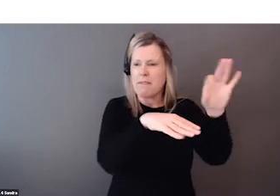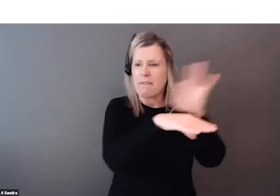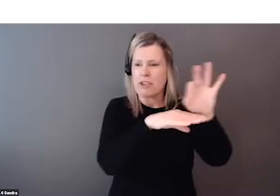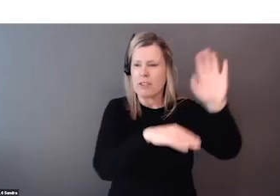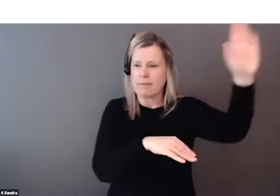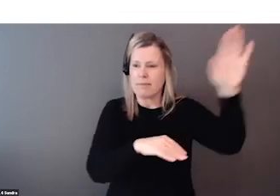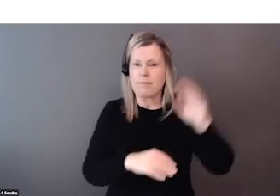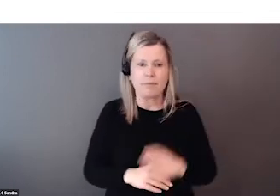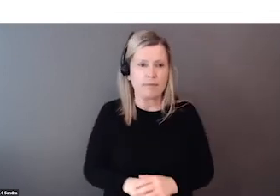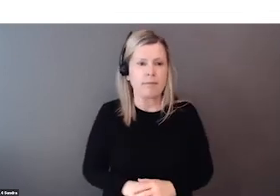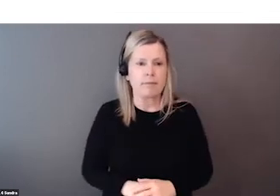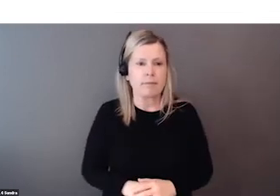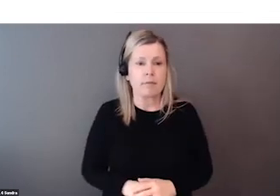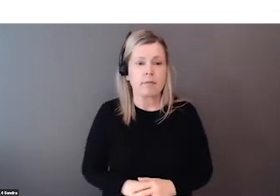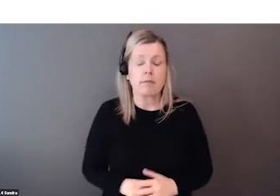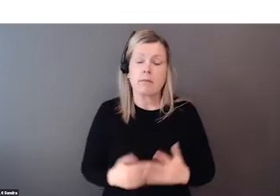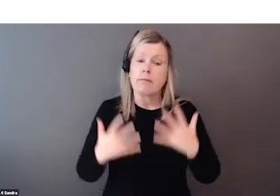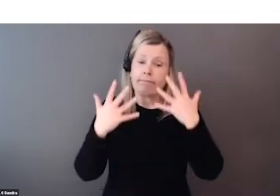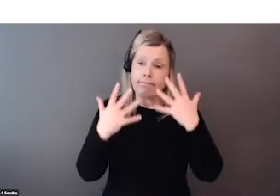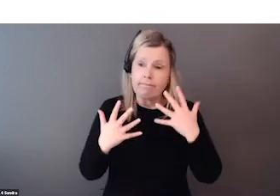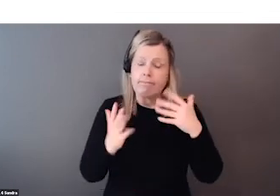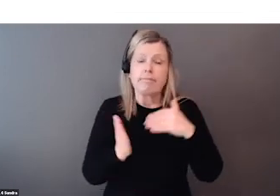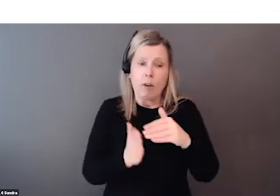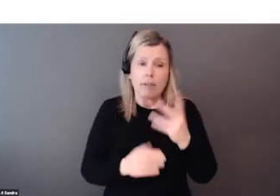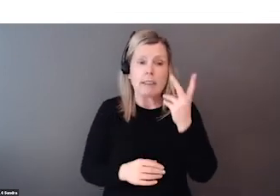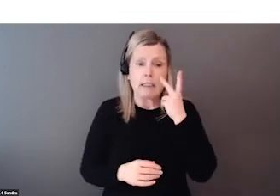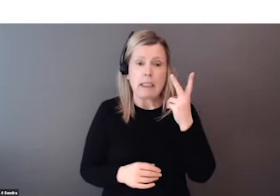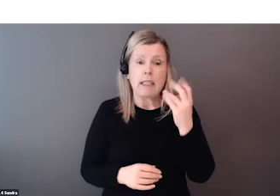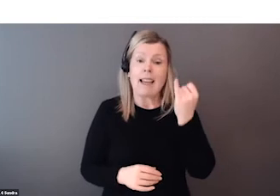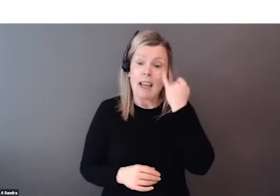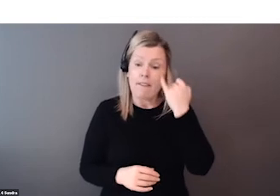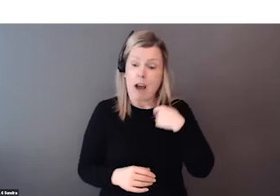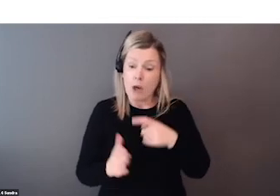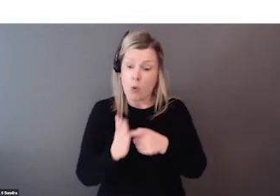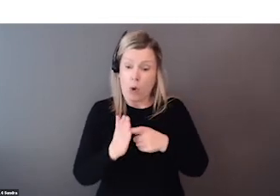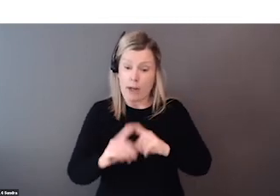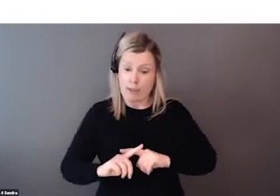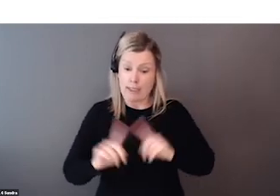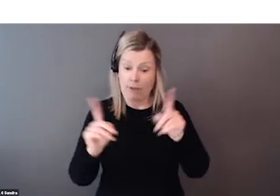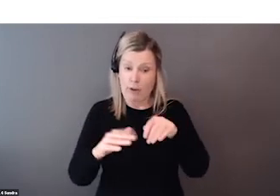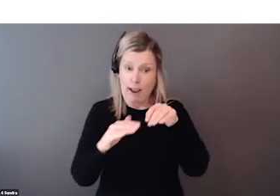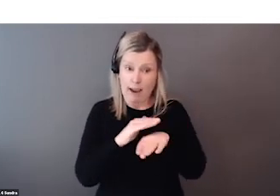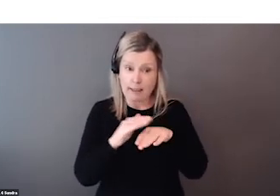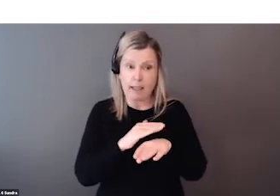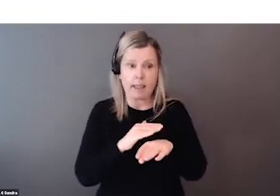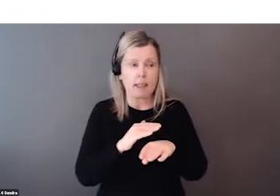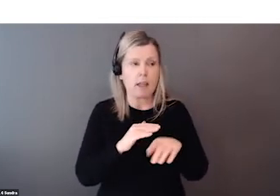A tragic and all too common scenario if you require alternative access is that there is an early enthusiasm